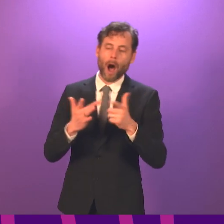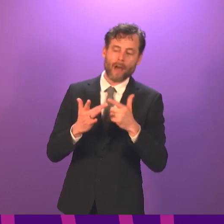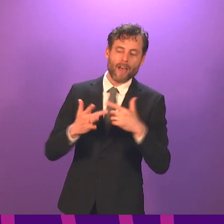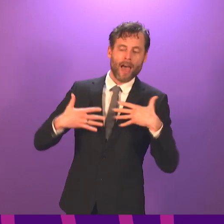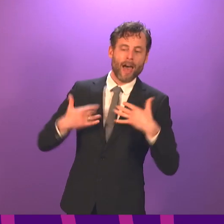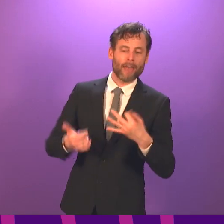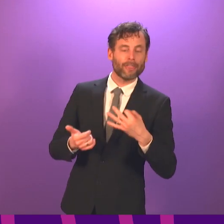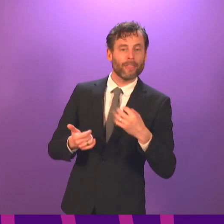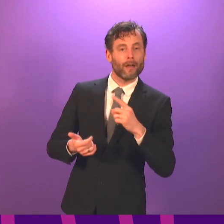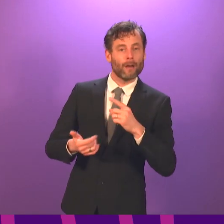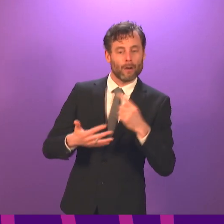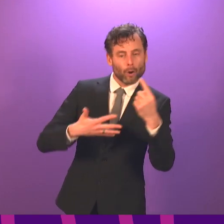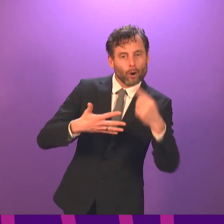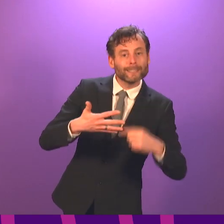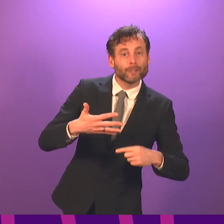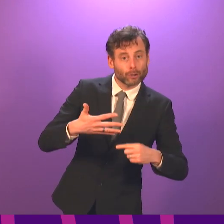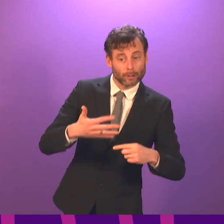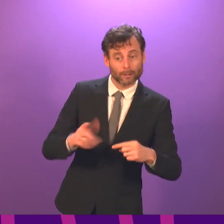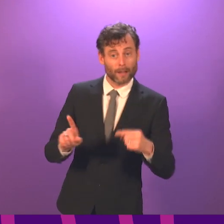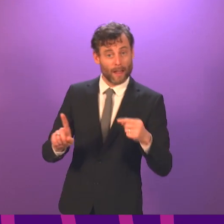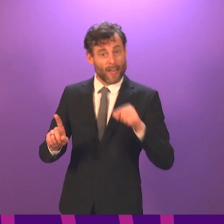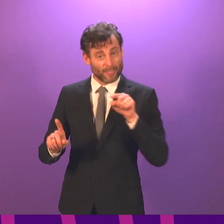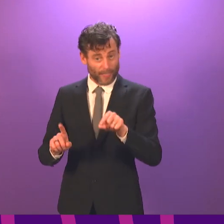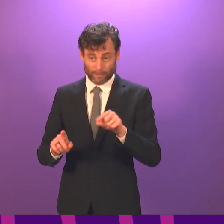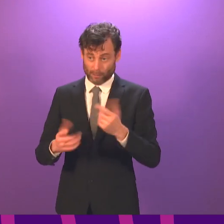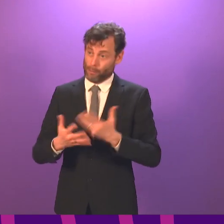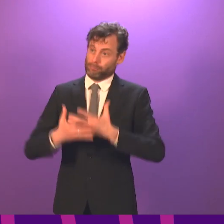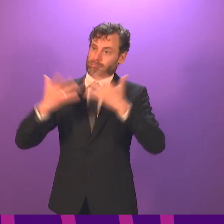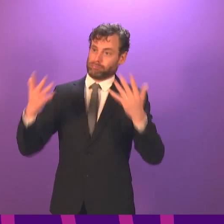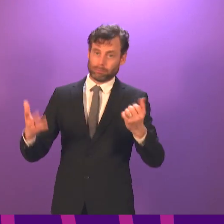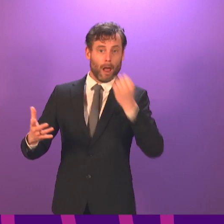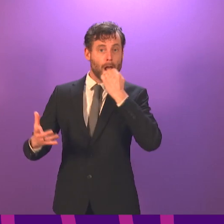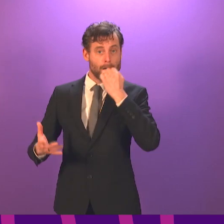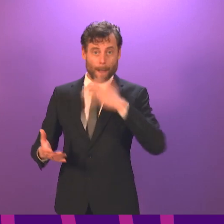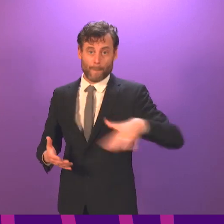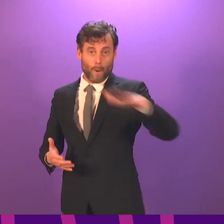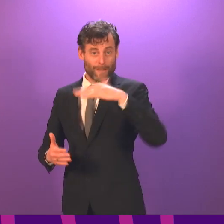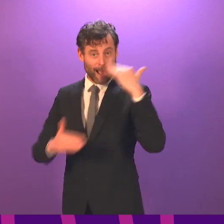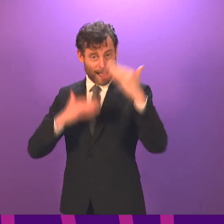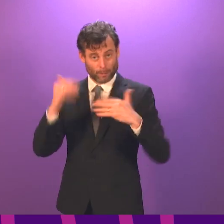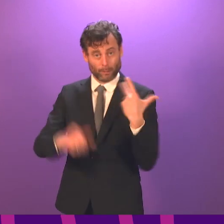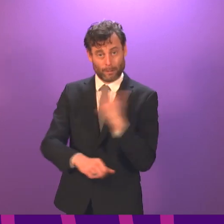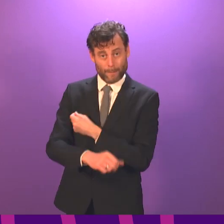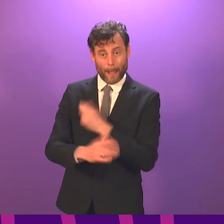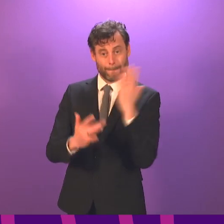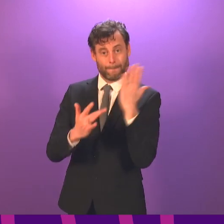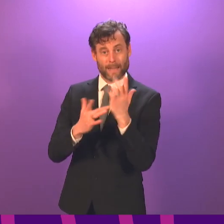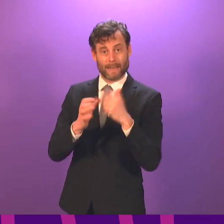is a significant proportion of the adult population. By the end of July, supplies permitting, all